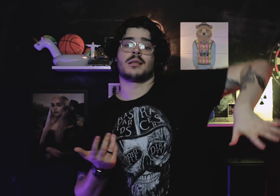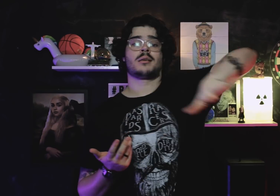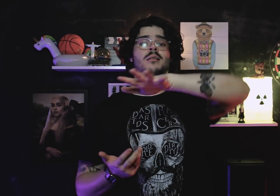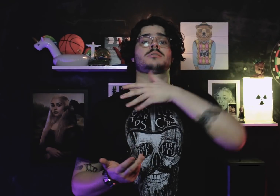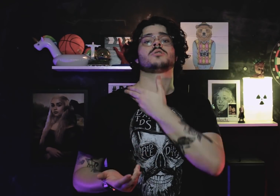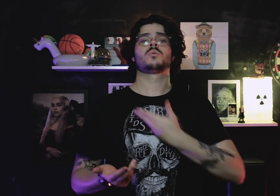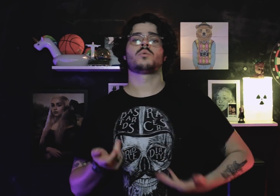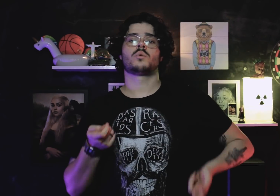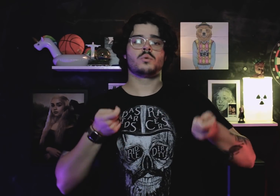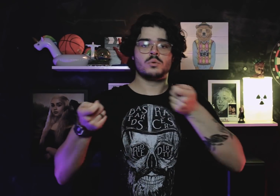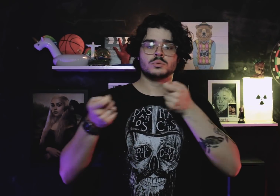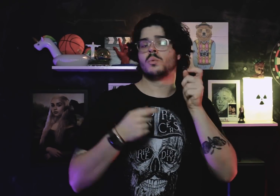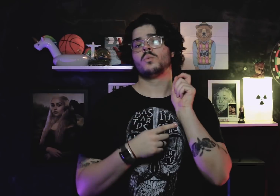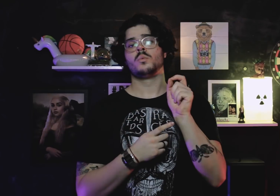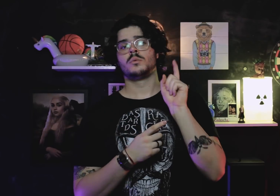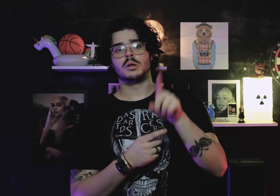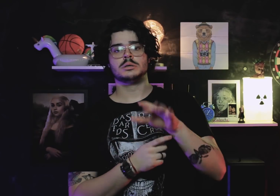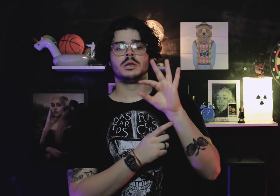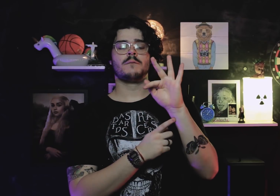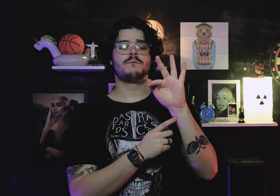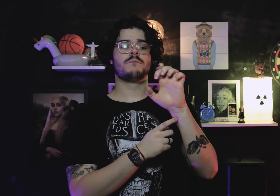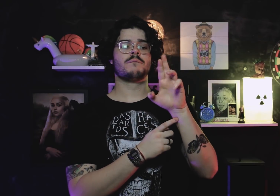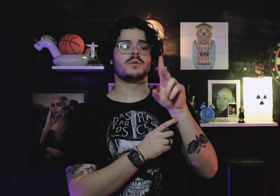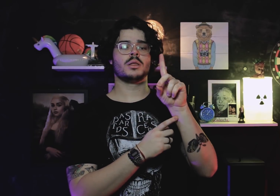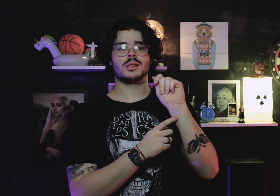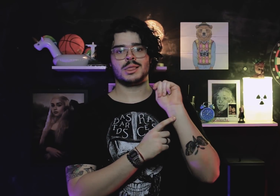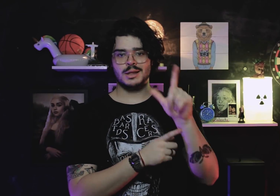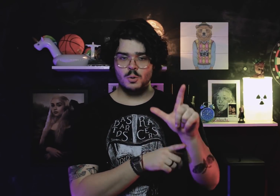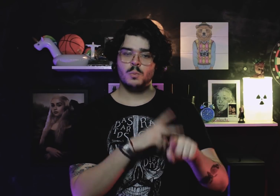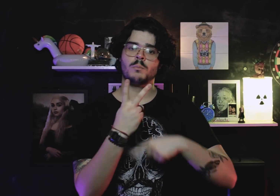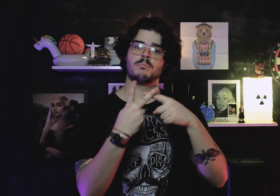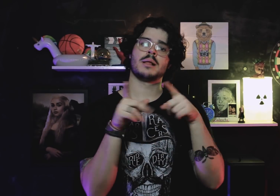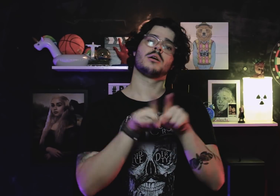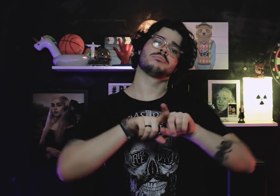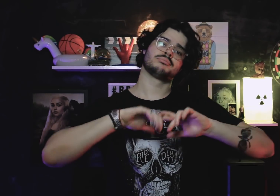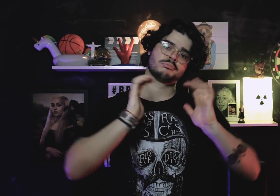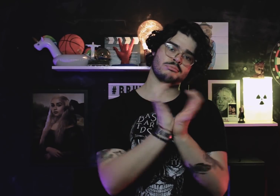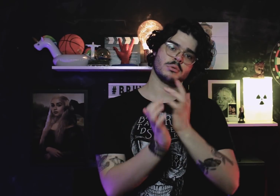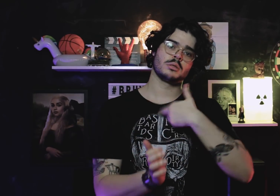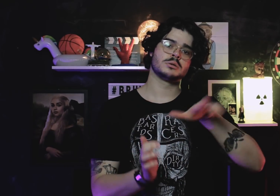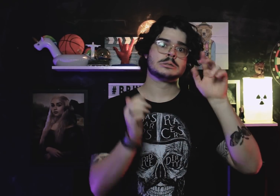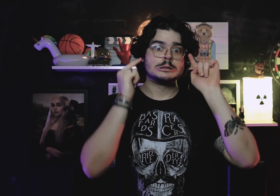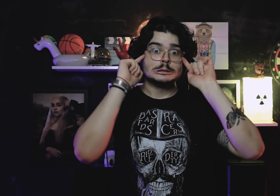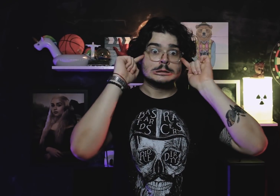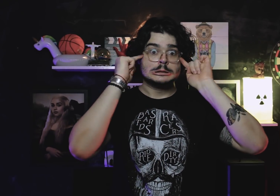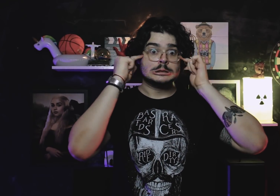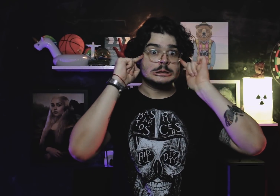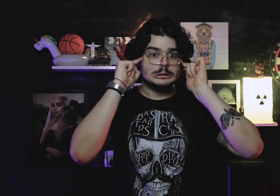through the feudalist system and religious fanaticism.